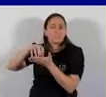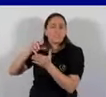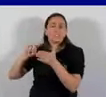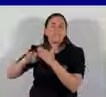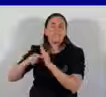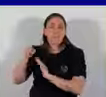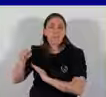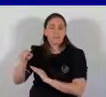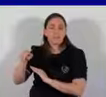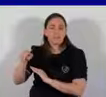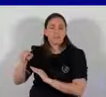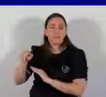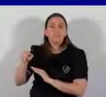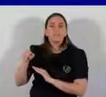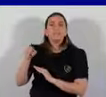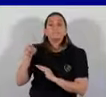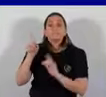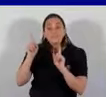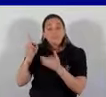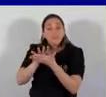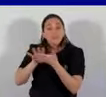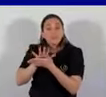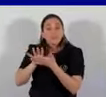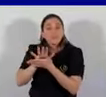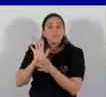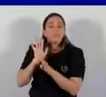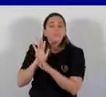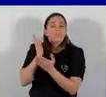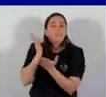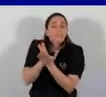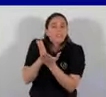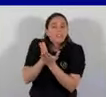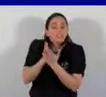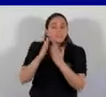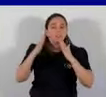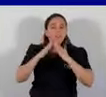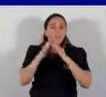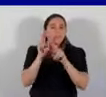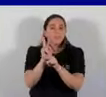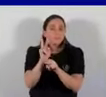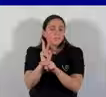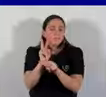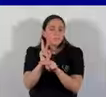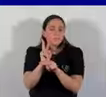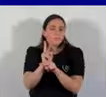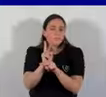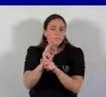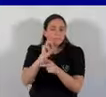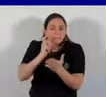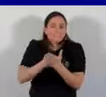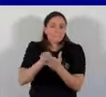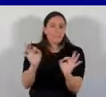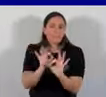Of the central bank was dismantled And that was also done without violating property rights